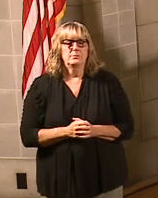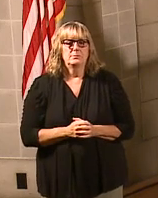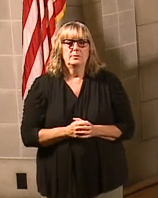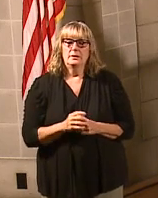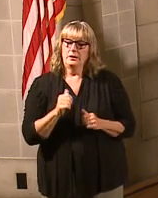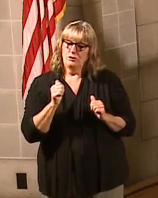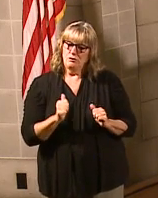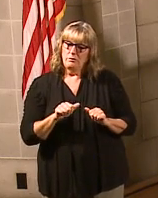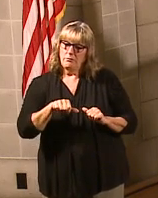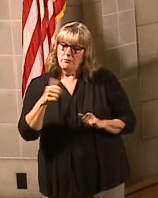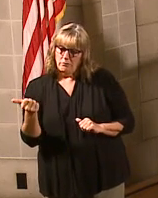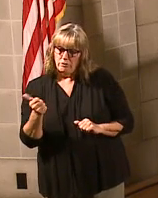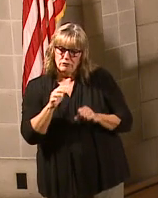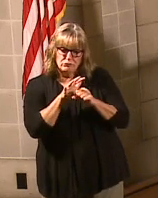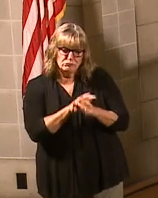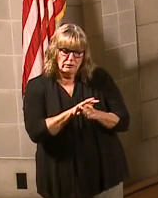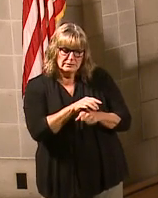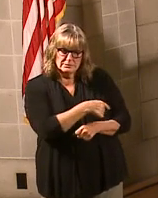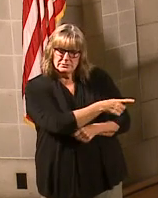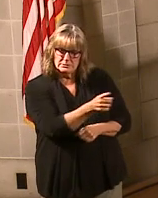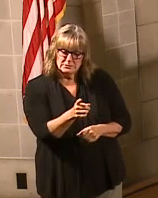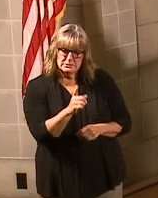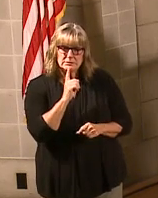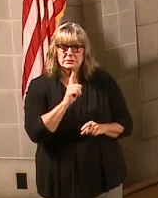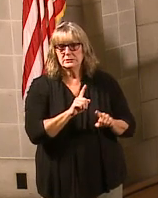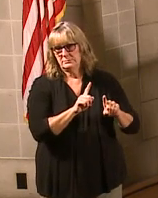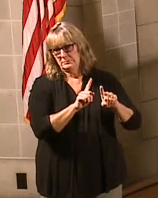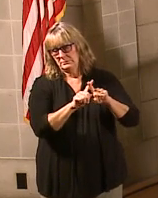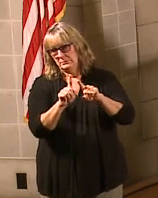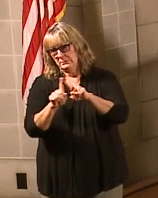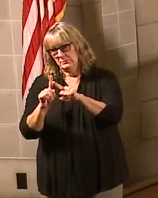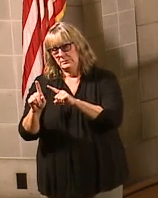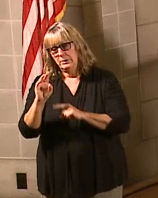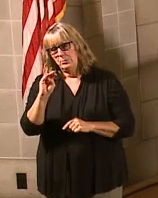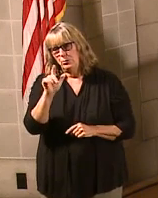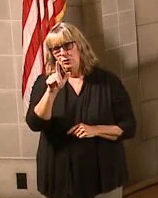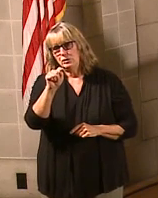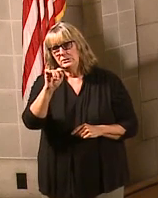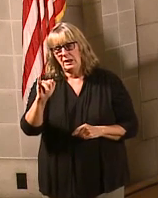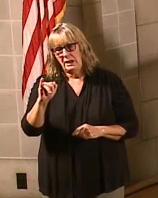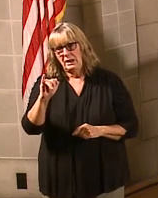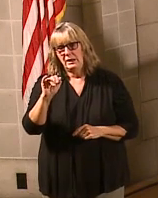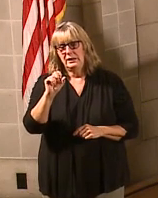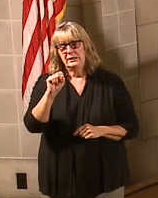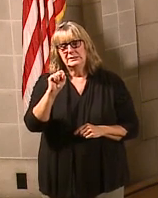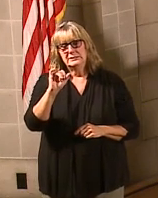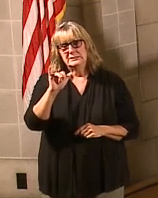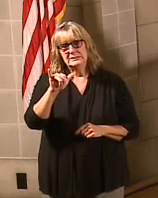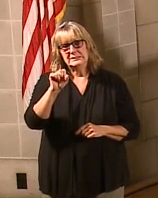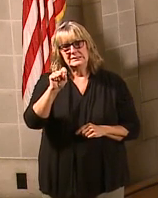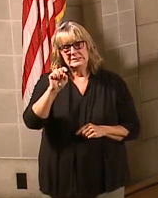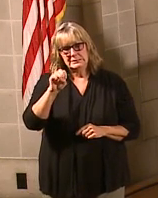VENTILATOR LATER. NORMAL THIS TIME OF YEAR THERE ARE LITTLE TO NO RSV'S IN THE